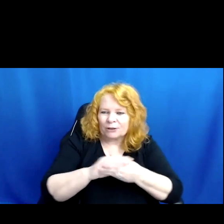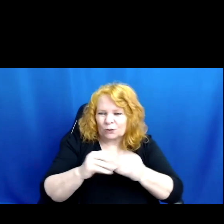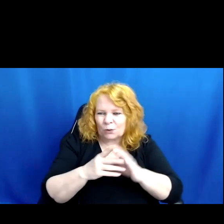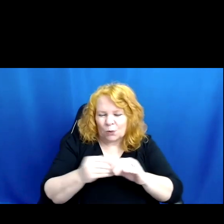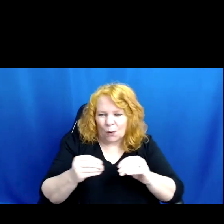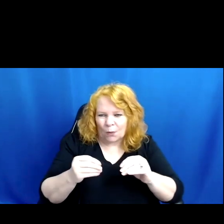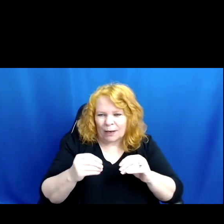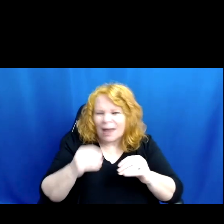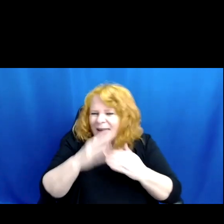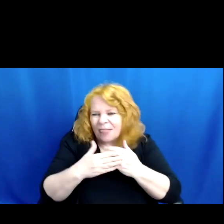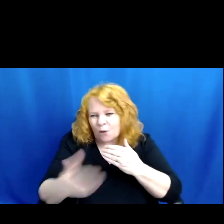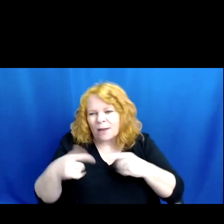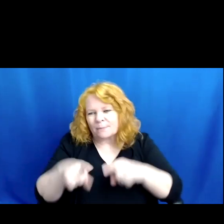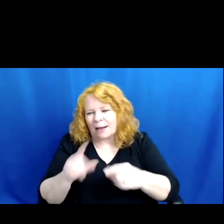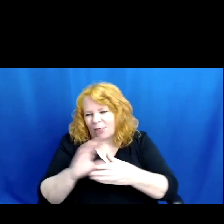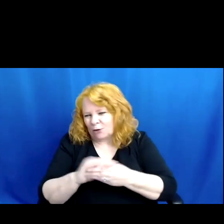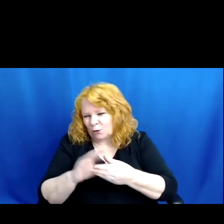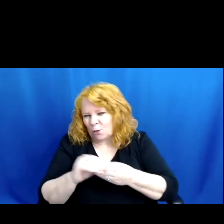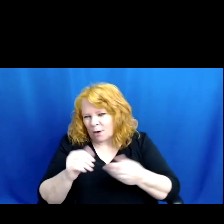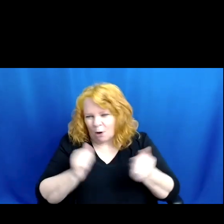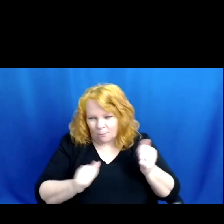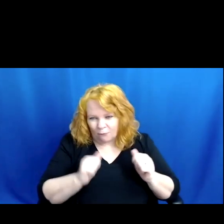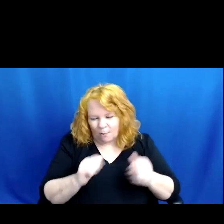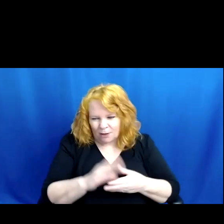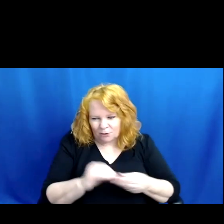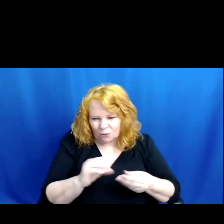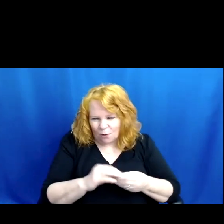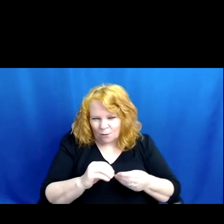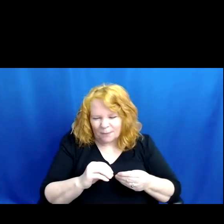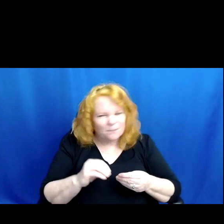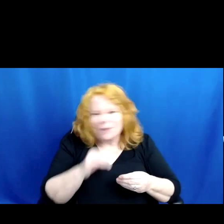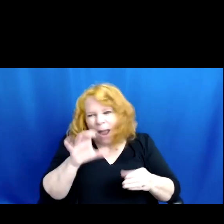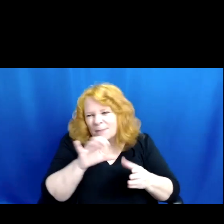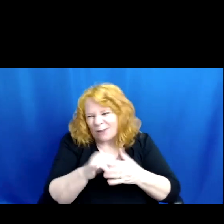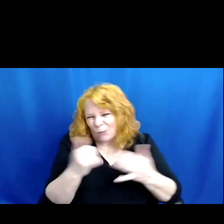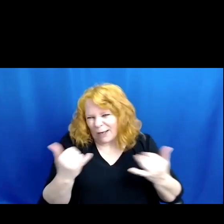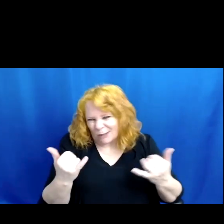When I am reading or performing the story which I am not doing tonight. I will start that next week.